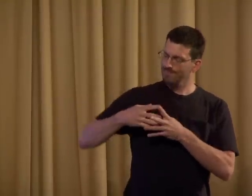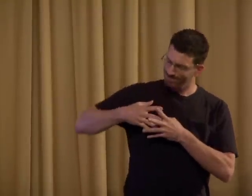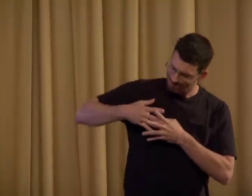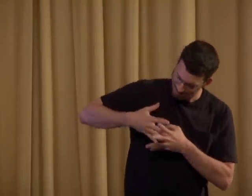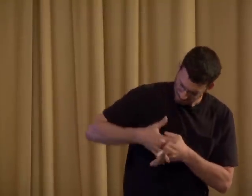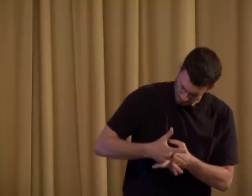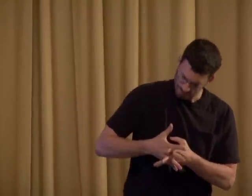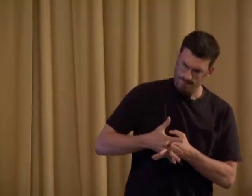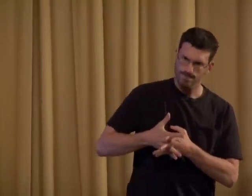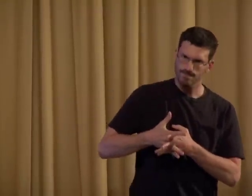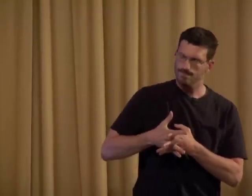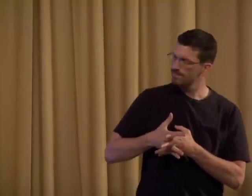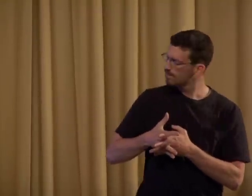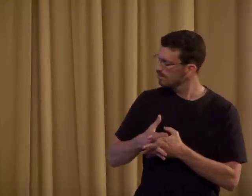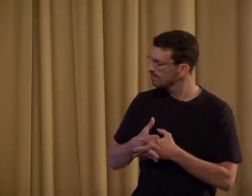You are one with it.